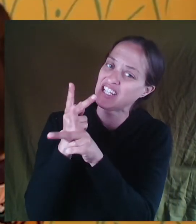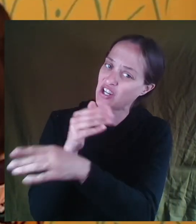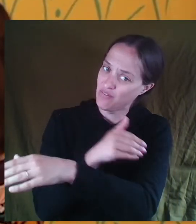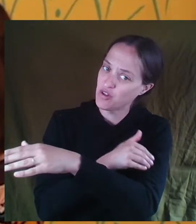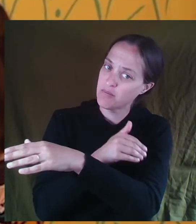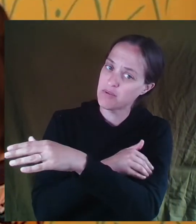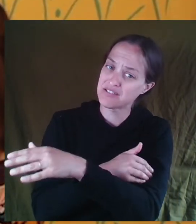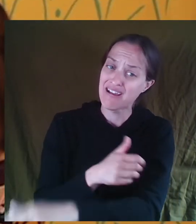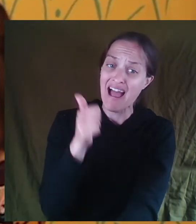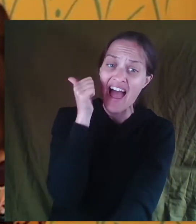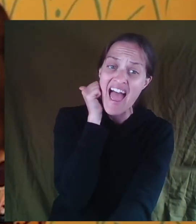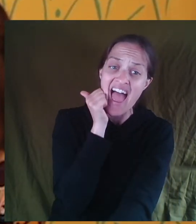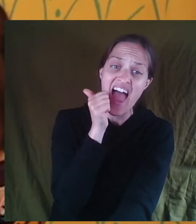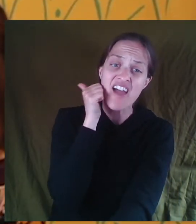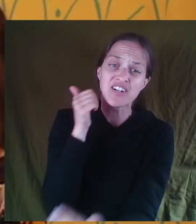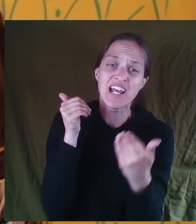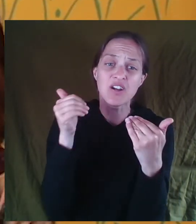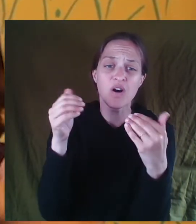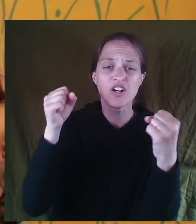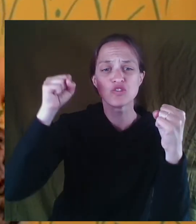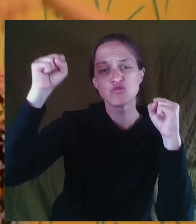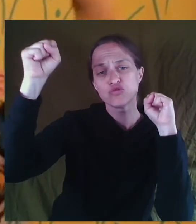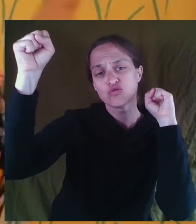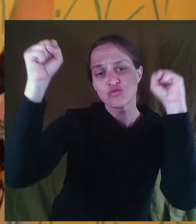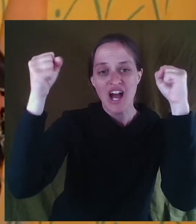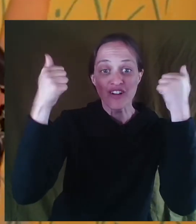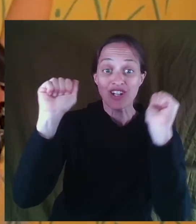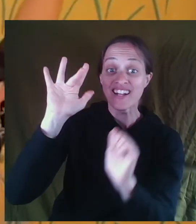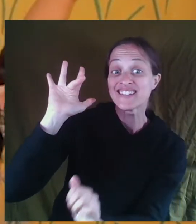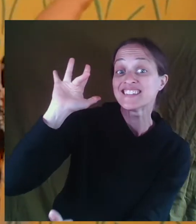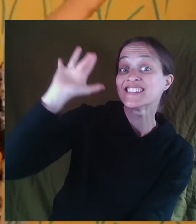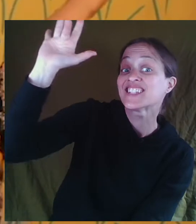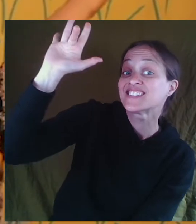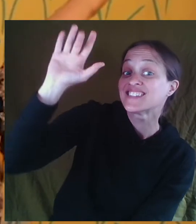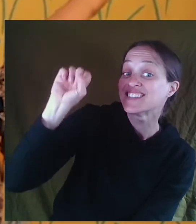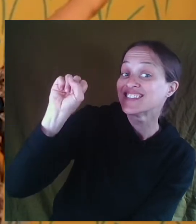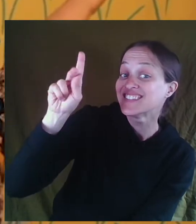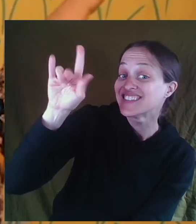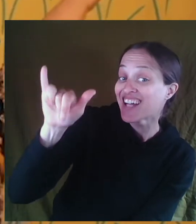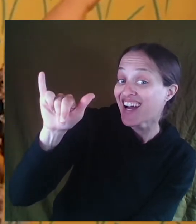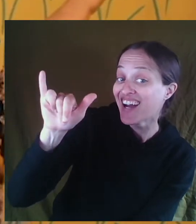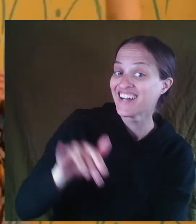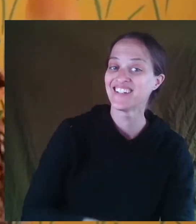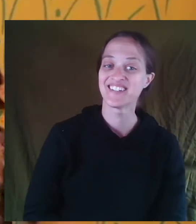Take good care of your muscles. Stretch them every day. Reach for the sky.